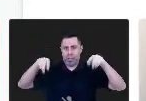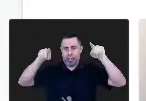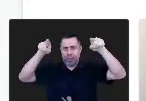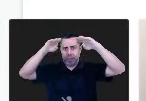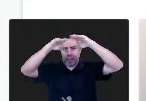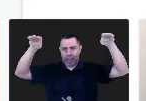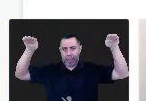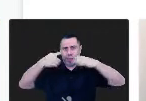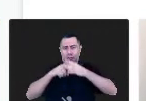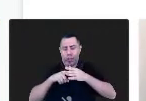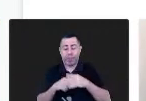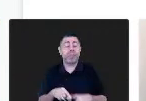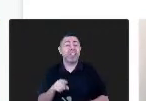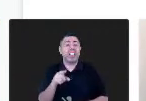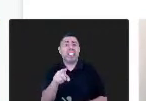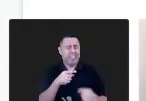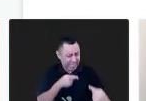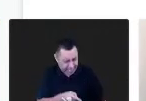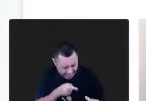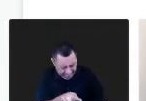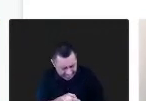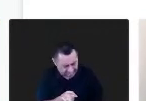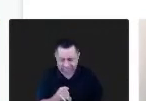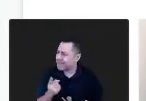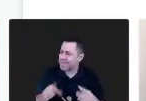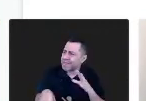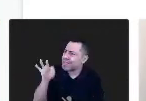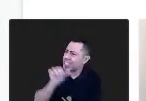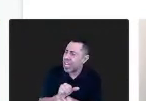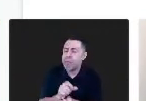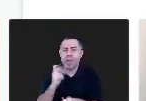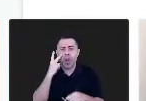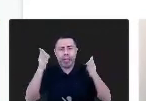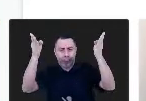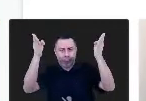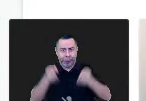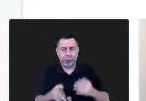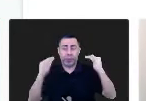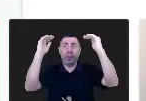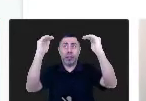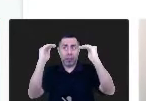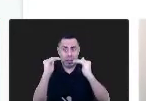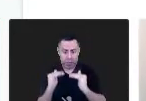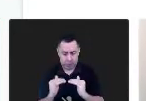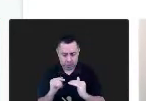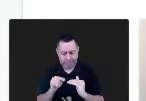you want to figure out where you're having that problem and improve that part of the funnel so if you're not getting responses to job applications you want to work on your resume